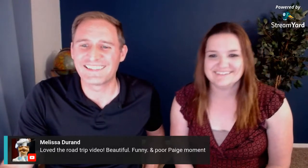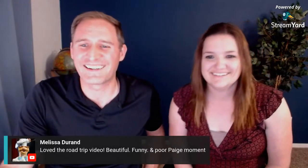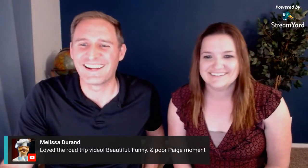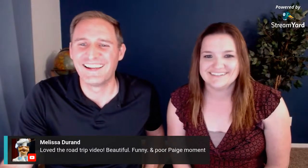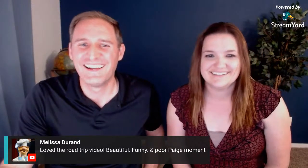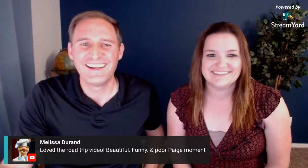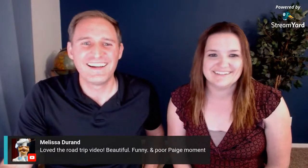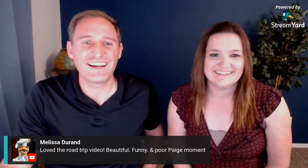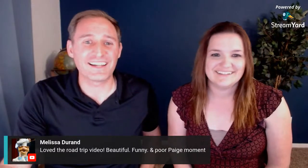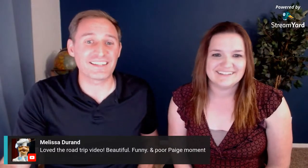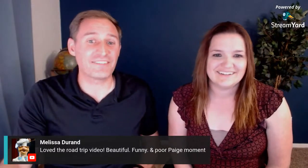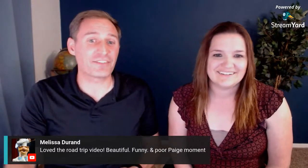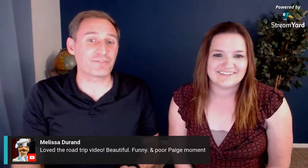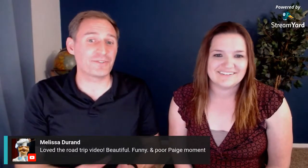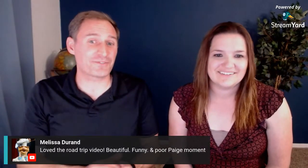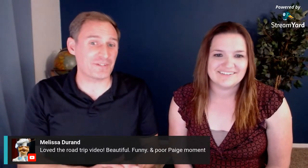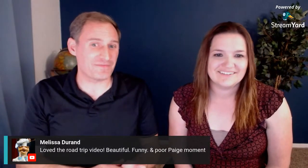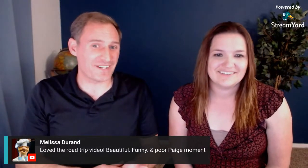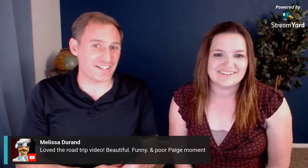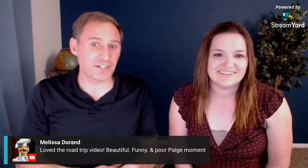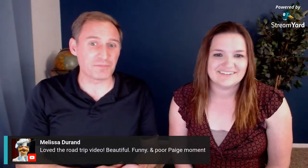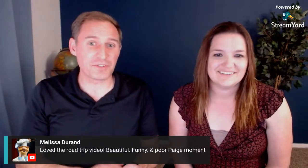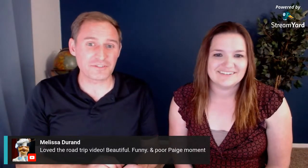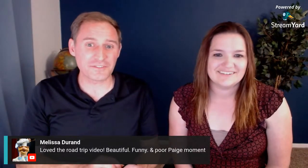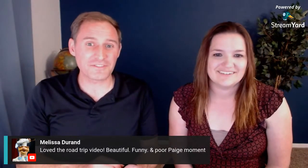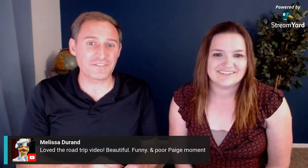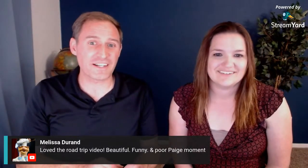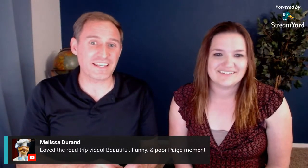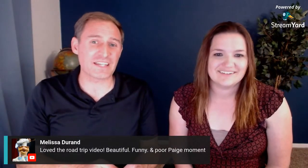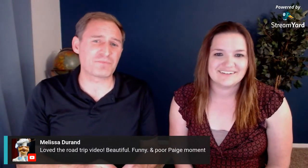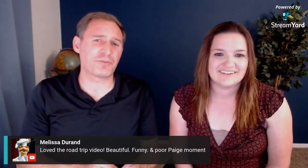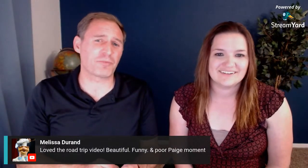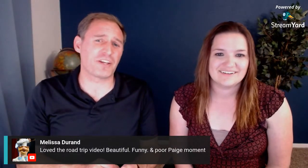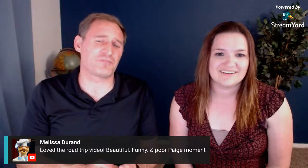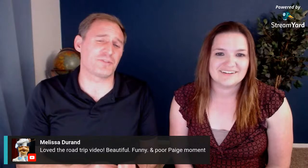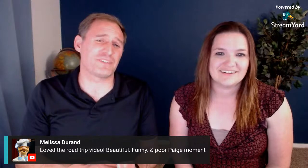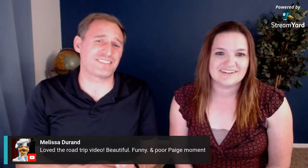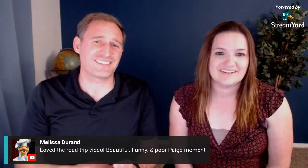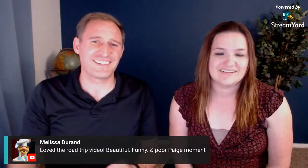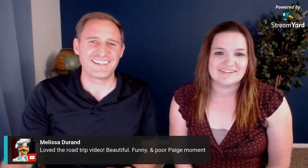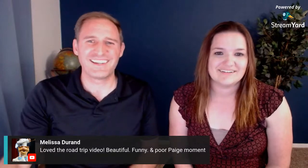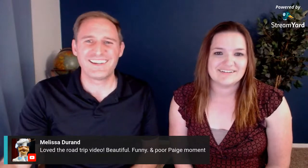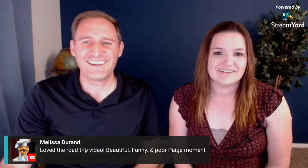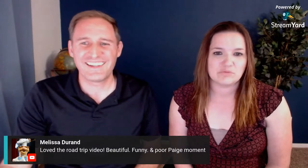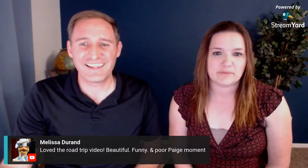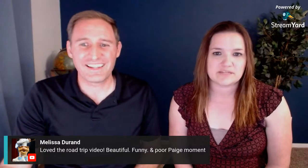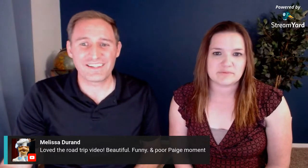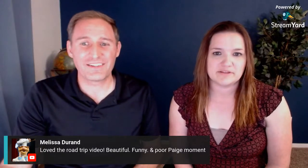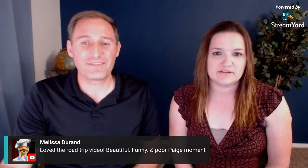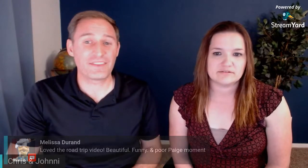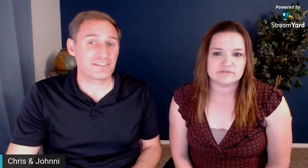sorry i love the road trip video beautiful funny and poor page moment poor page moment